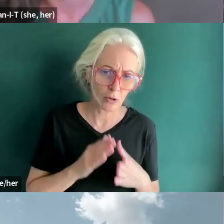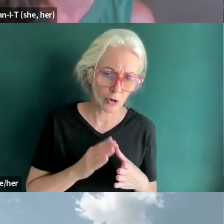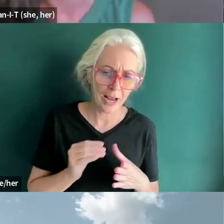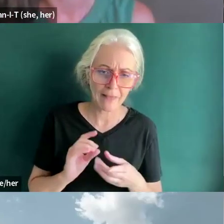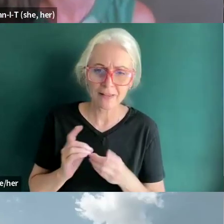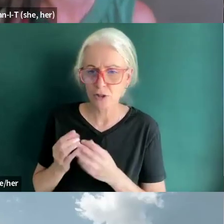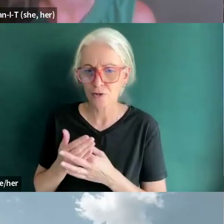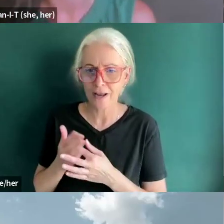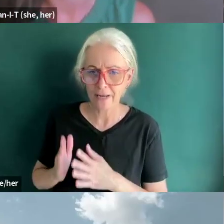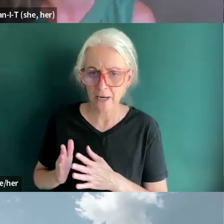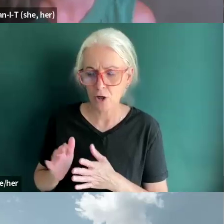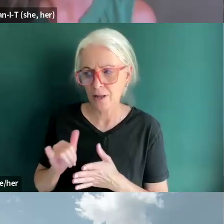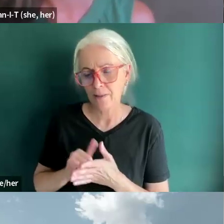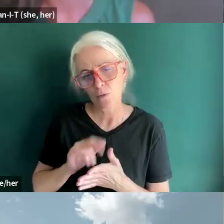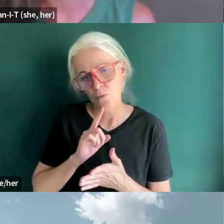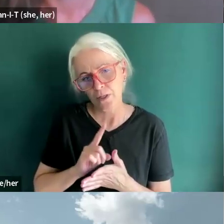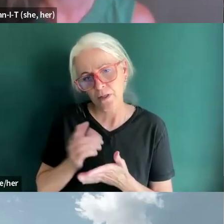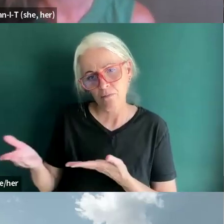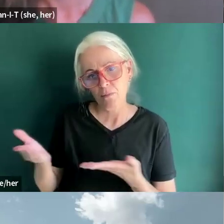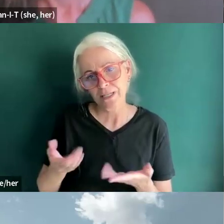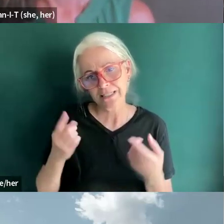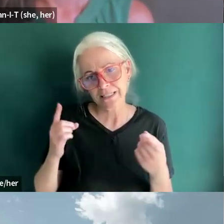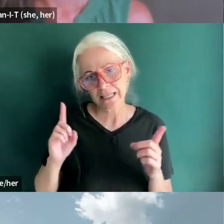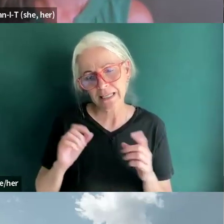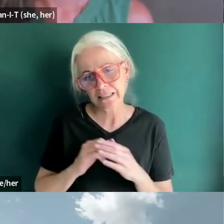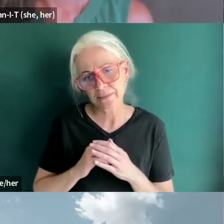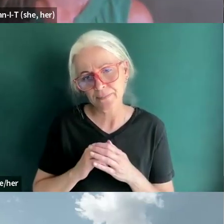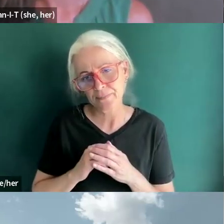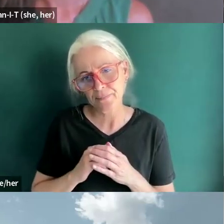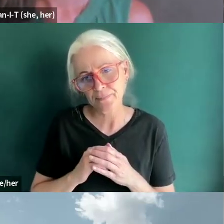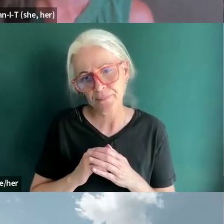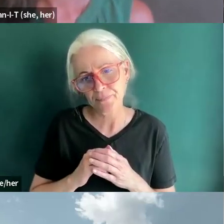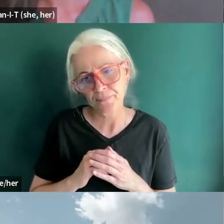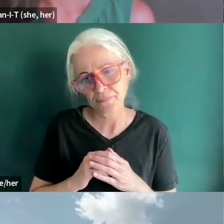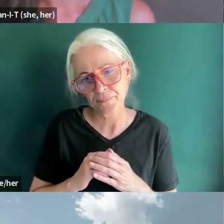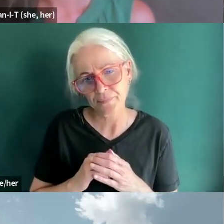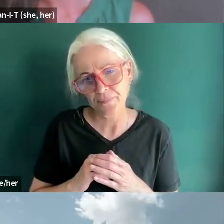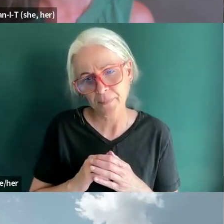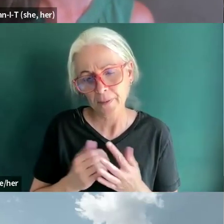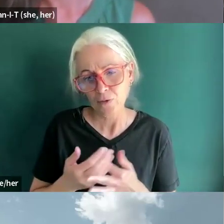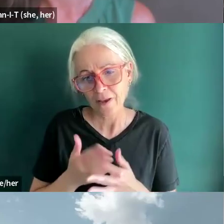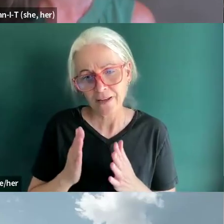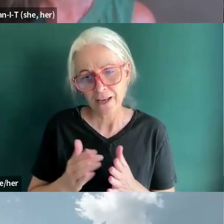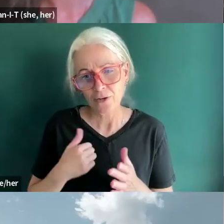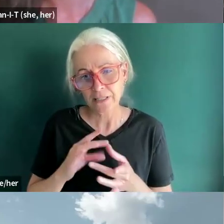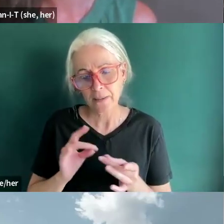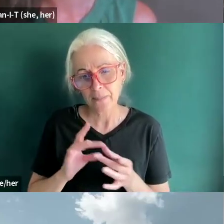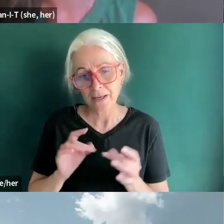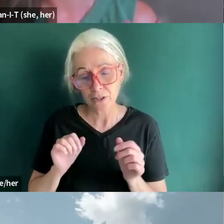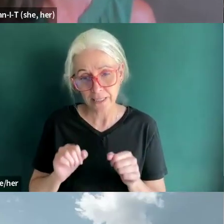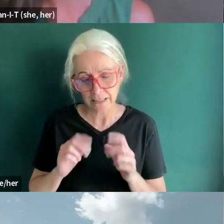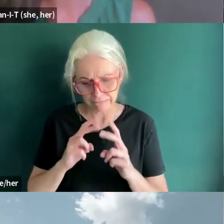digital navigator that really brings success. And those navigators, as I mentioned, can assess what